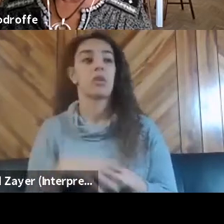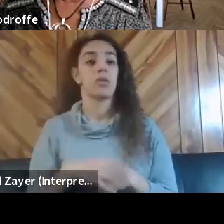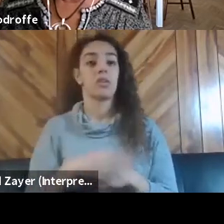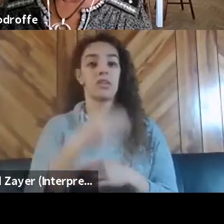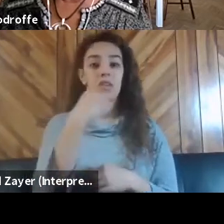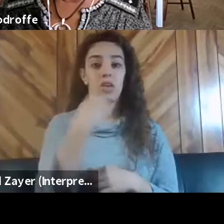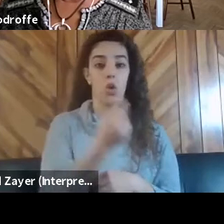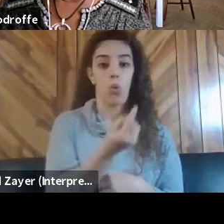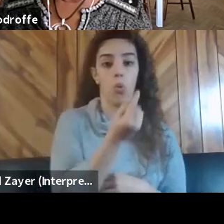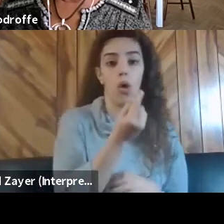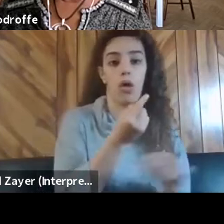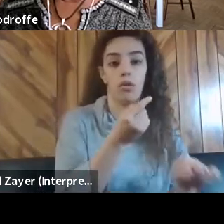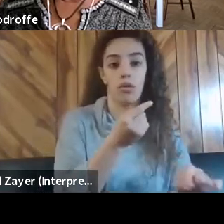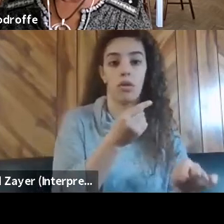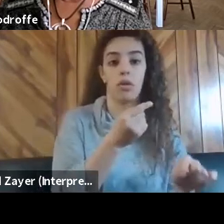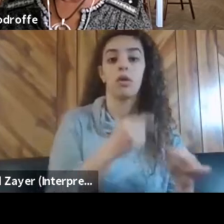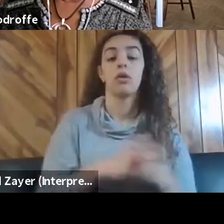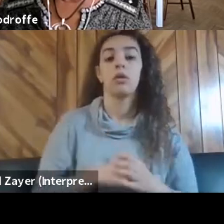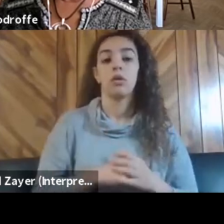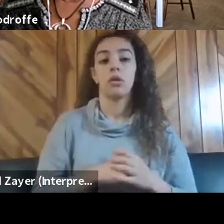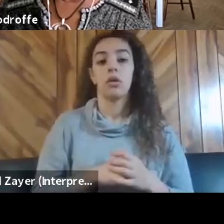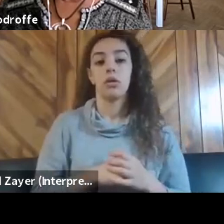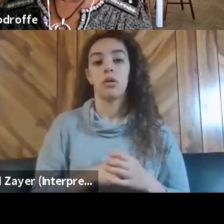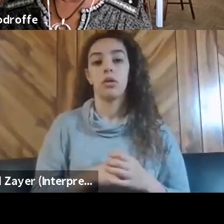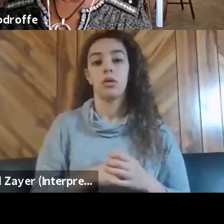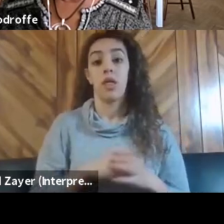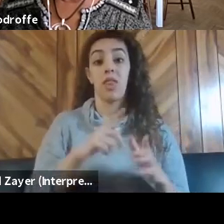his therapy, well i don't know, if that's gonna work, we'll try it.